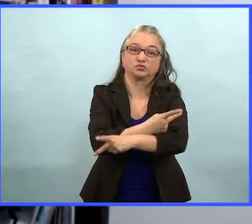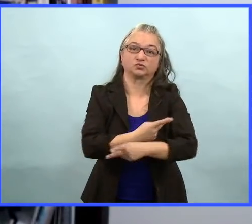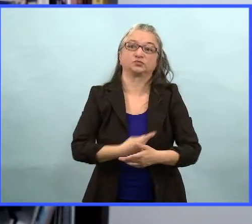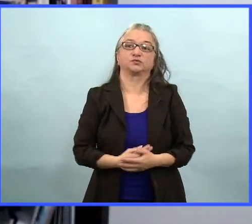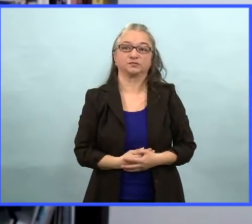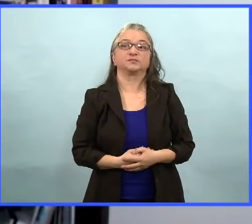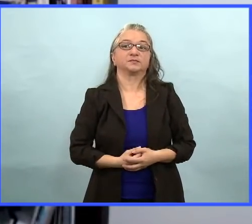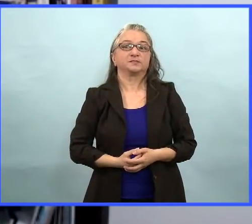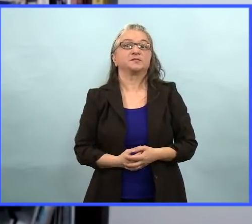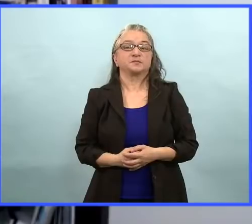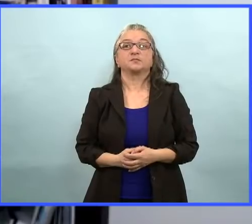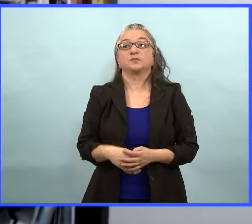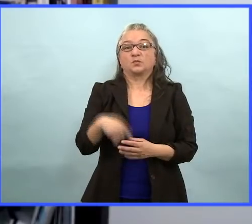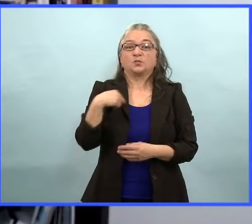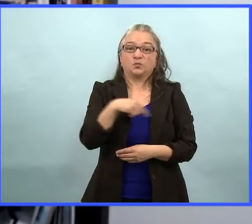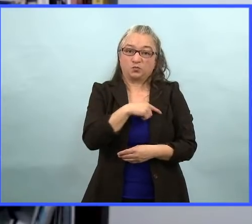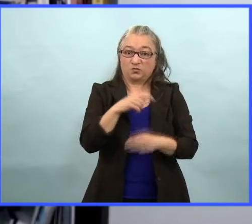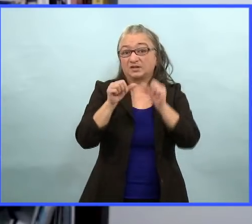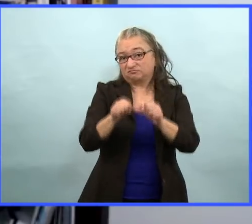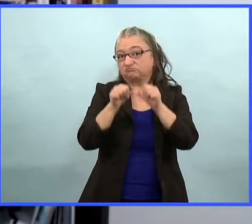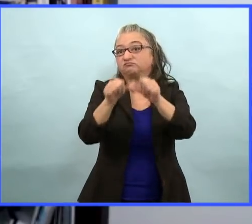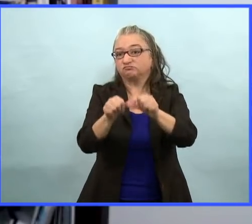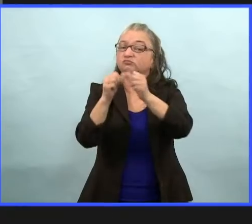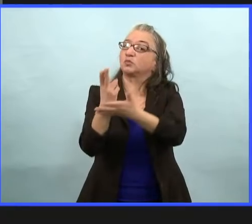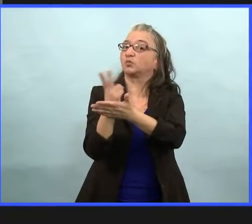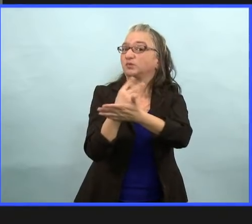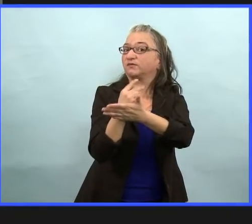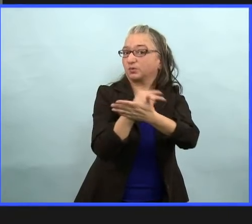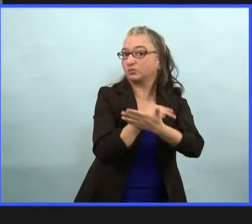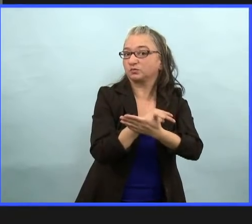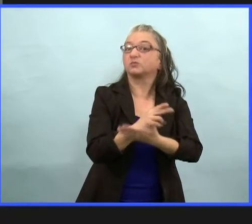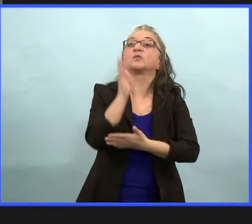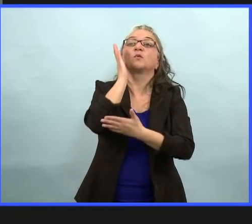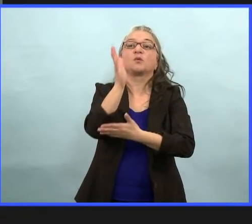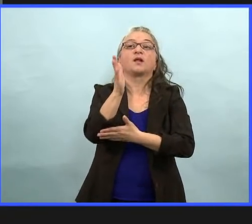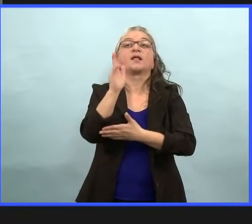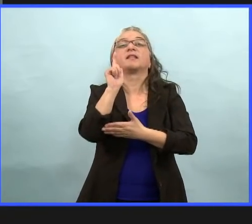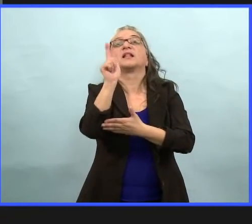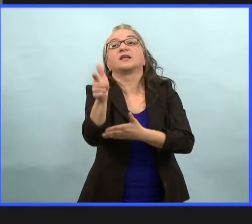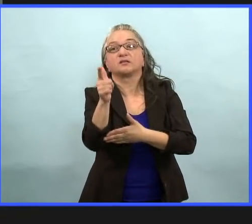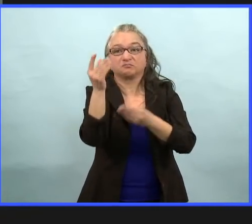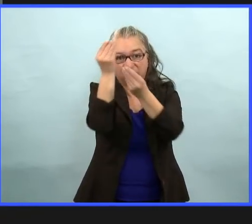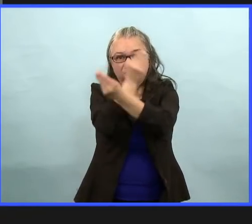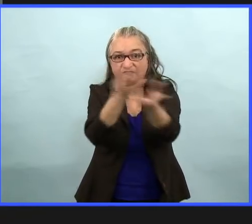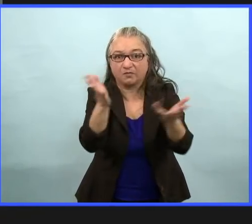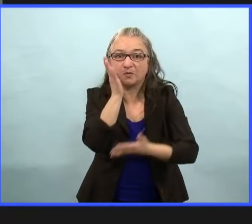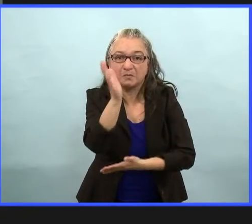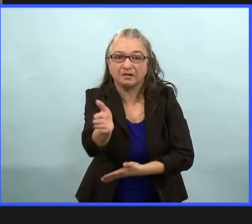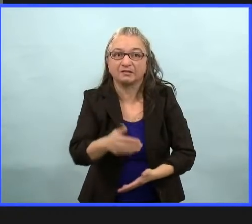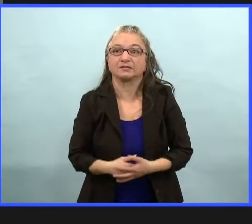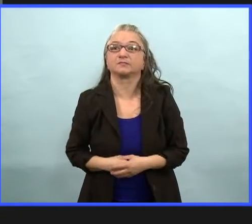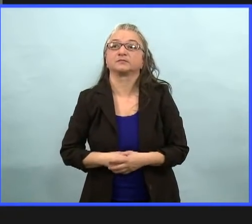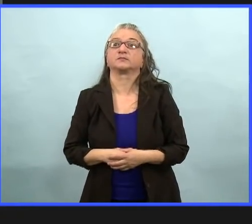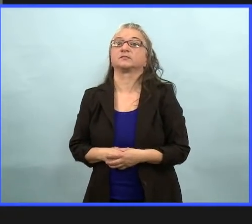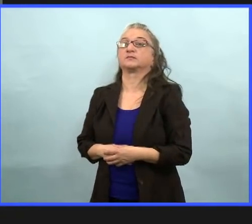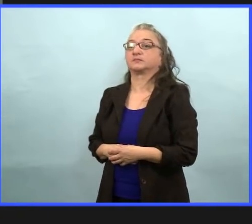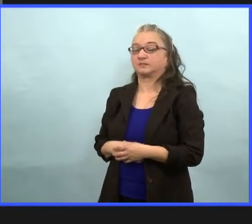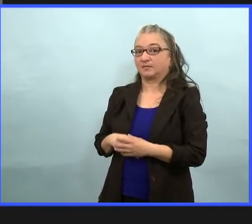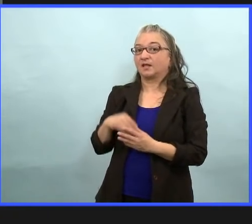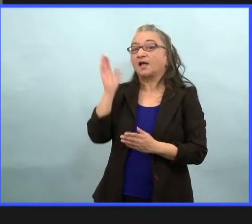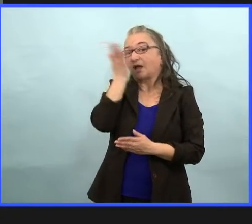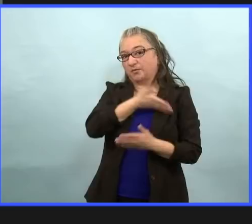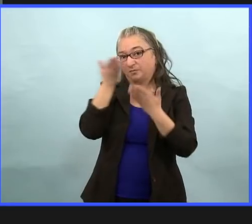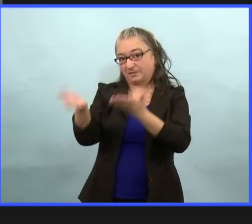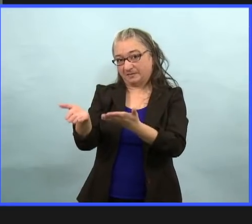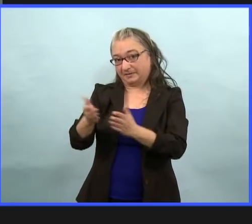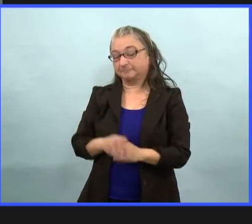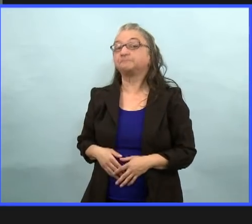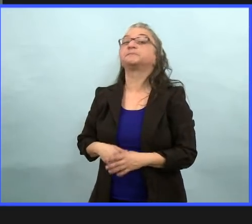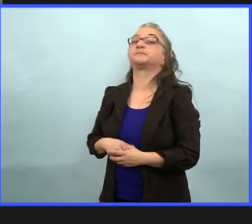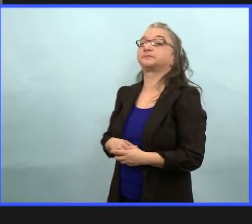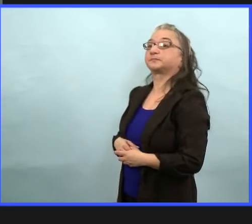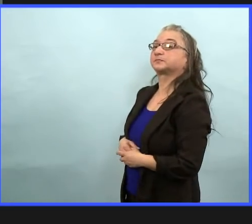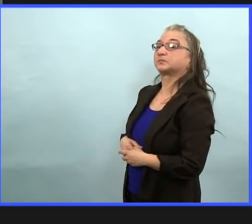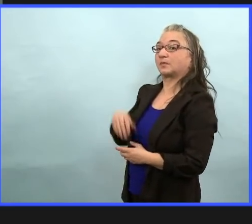nasty recommendations before we come up with our own thank you from the winnipeg sun glenn